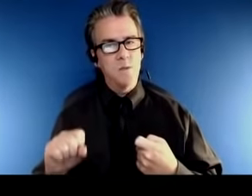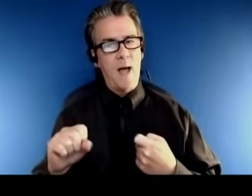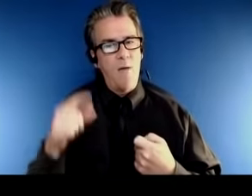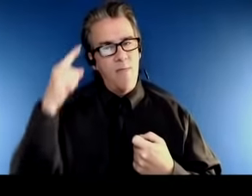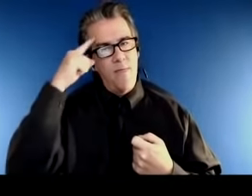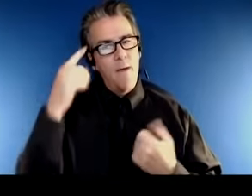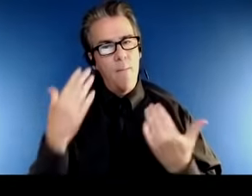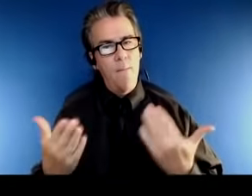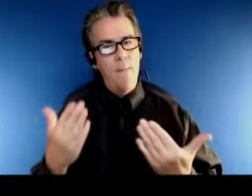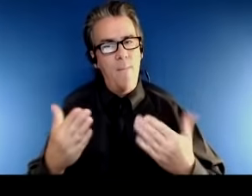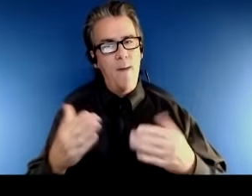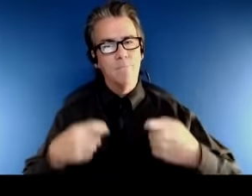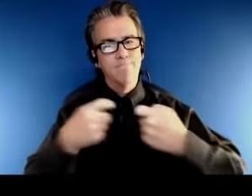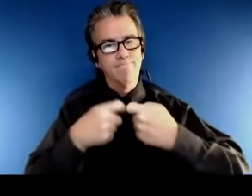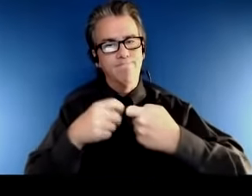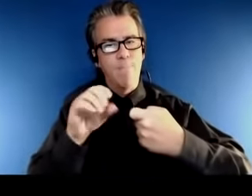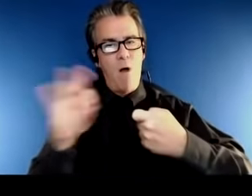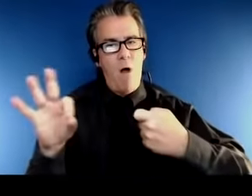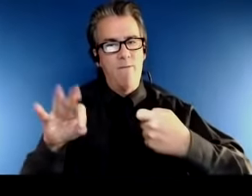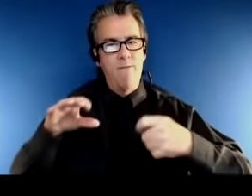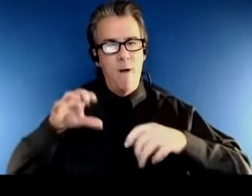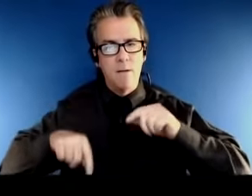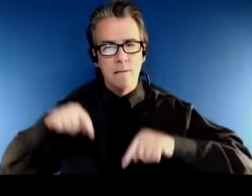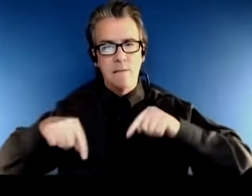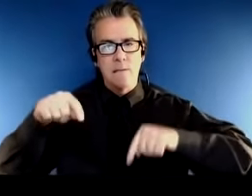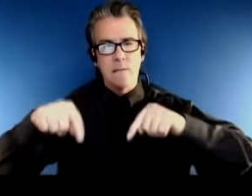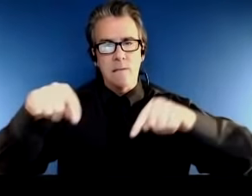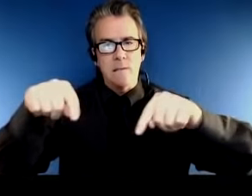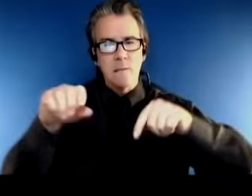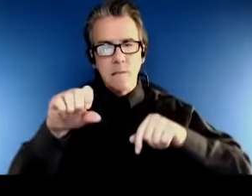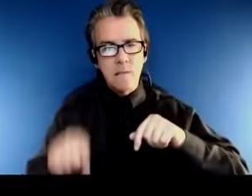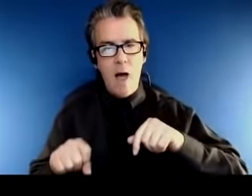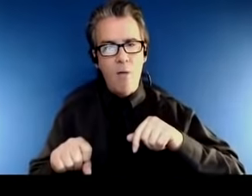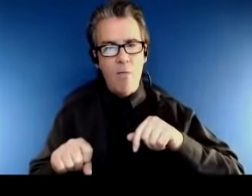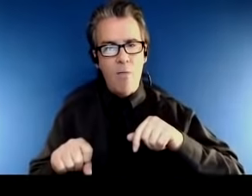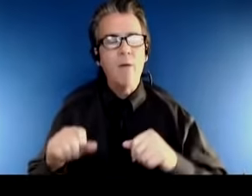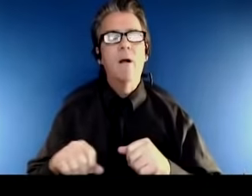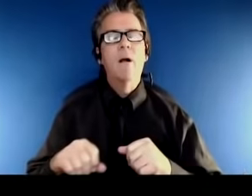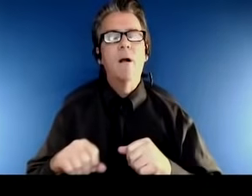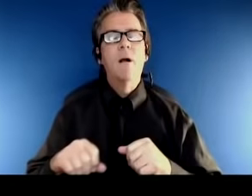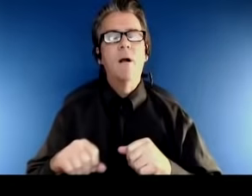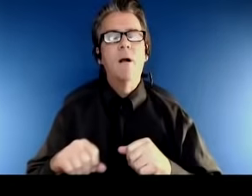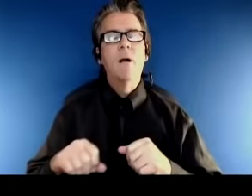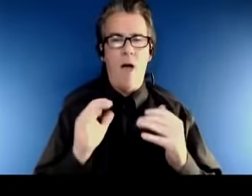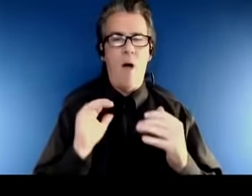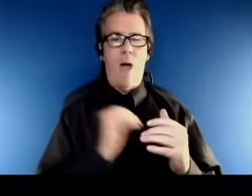were not installed last year. This year, they are installed, and they allowed us to shrink that footprint.